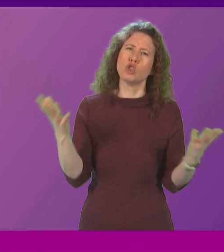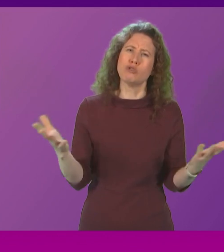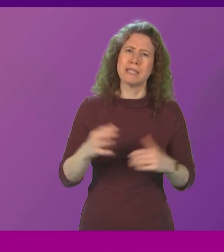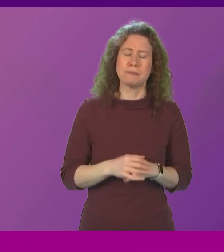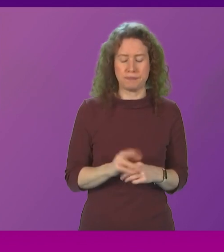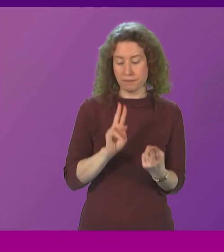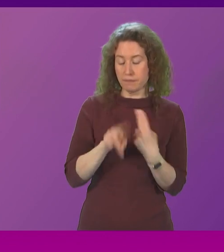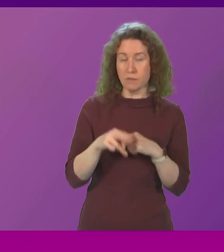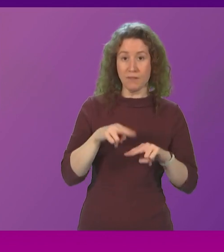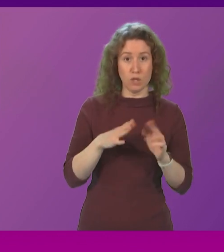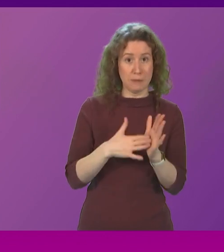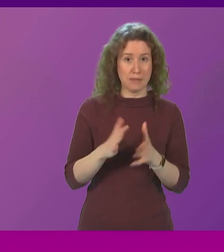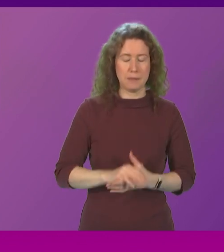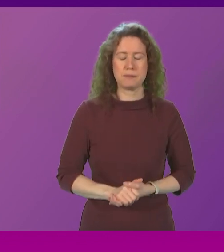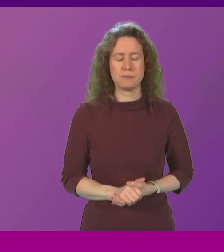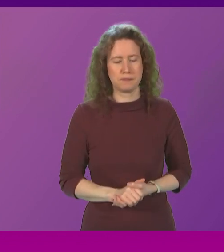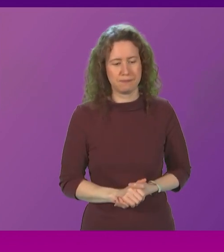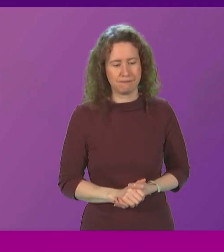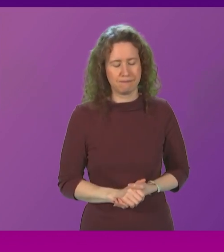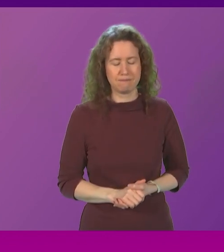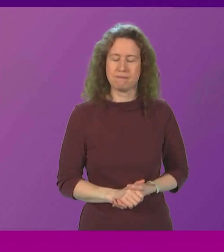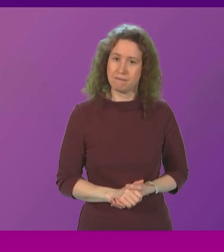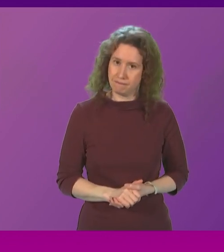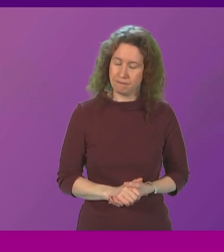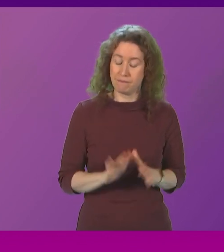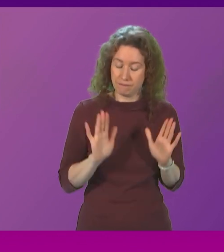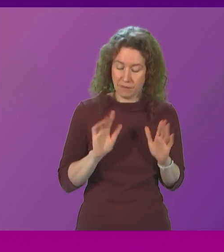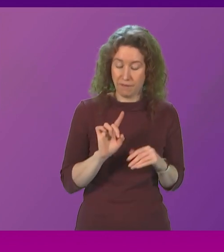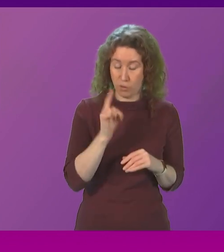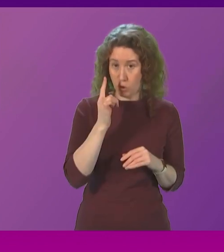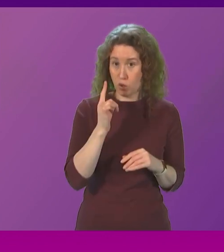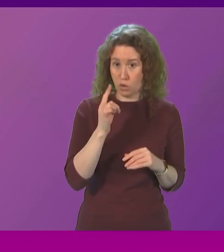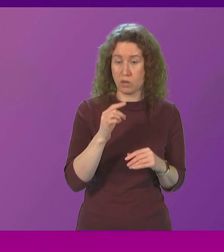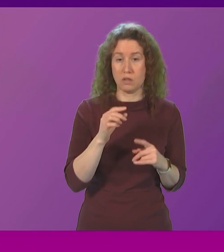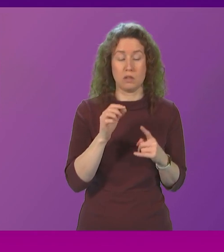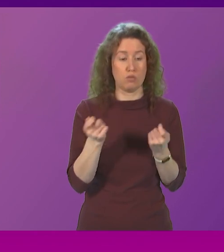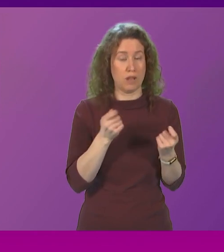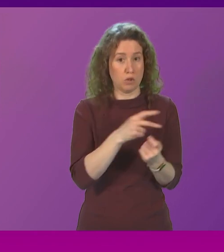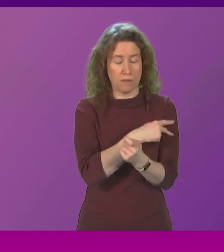First and foremost, I agree with the action that the Presiding Officer has taken.